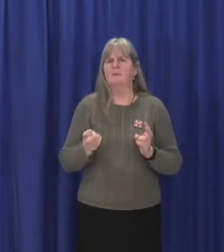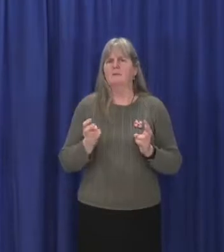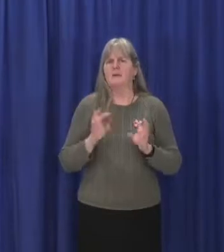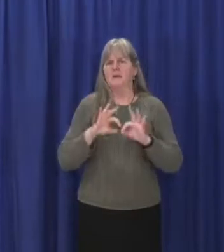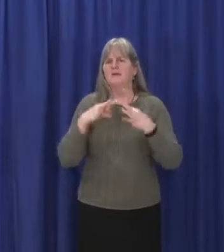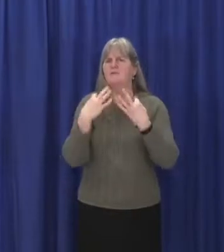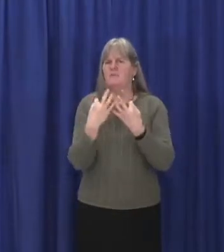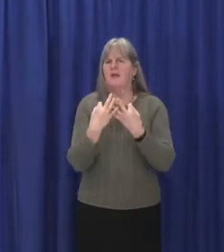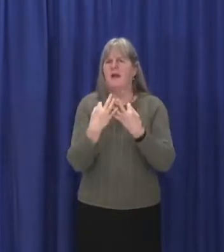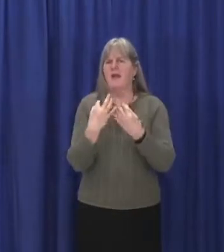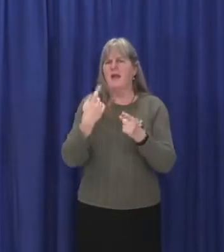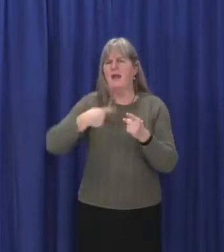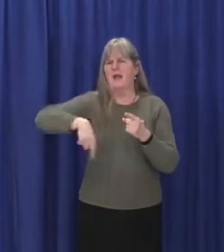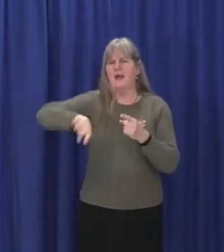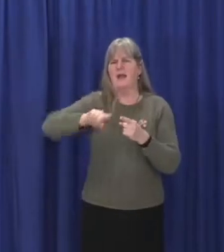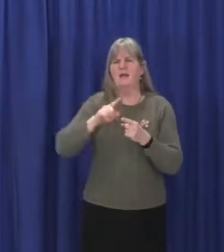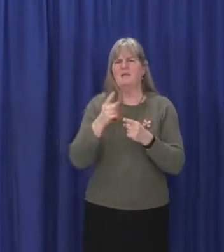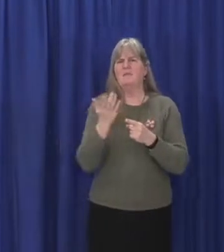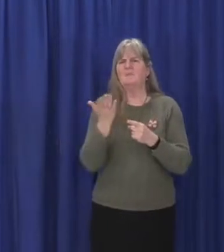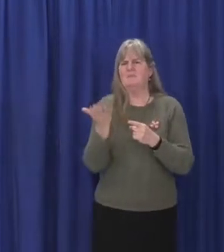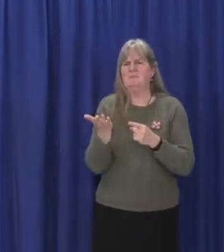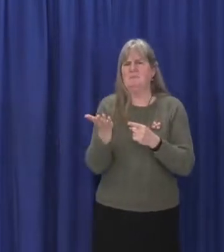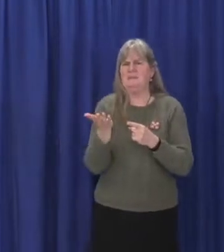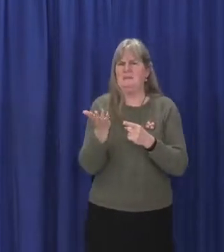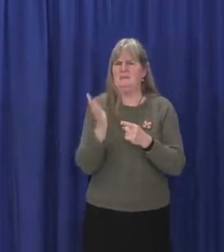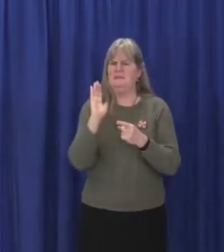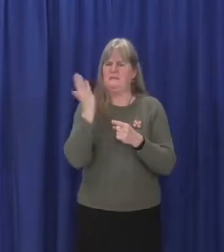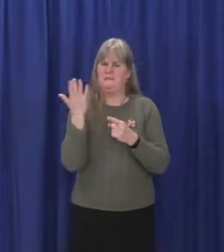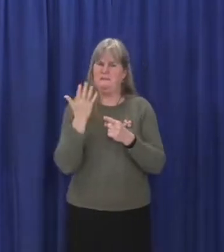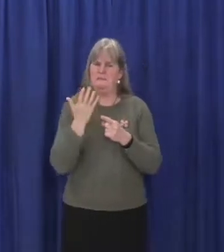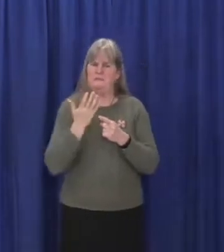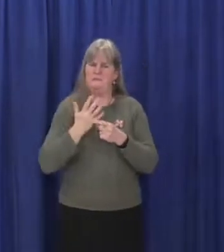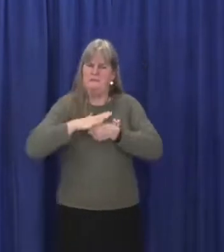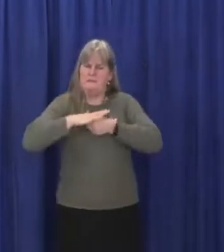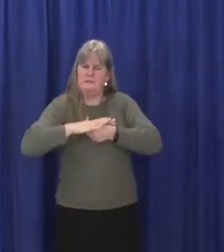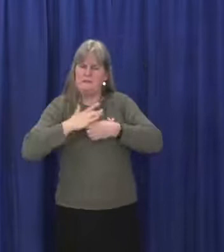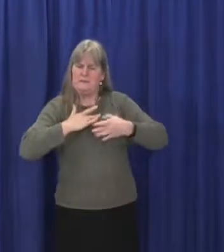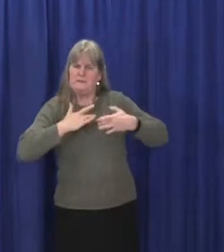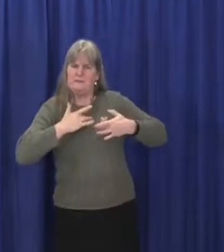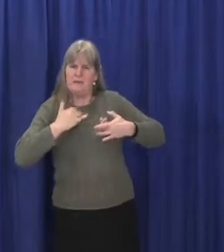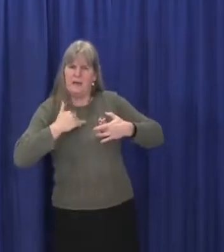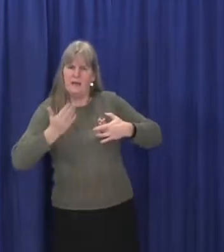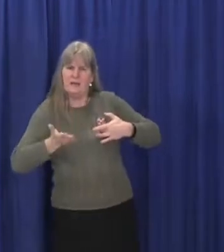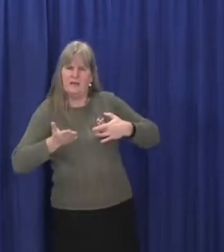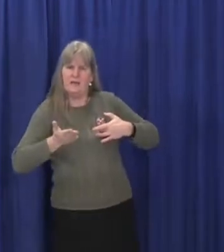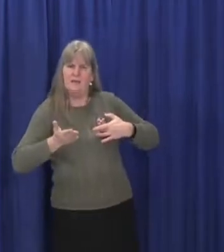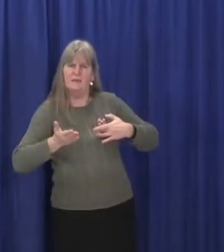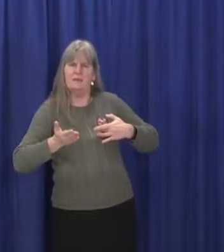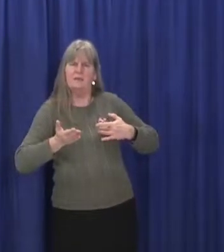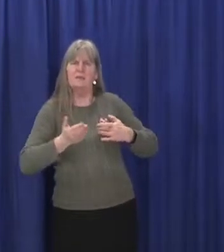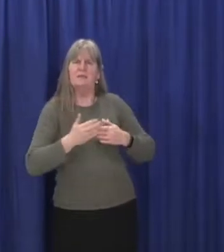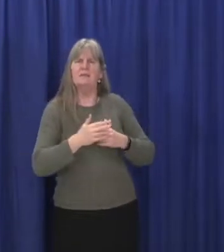that we've certainly heard are causing additional stress and concern. I'll talk a little bit about